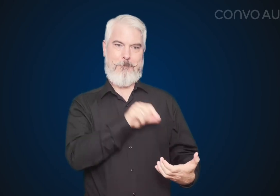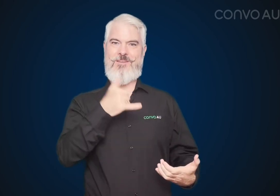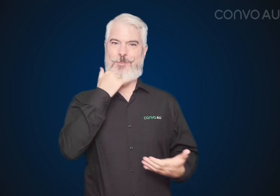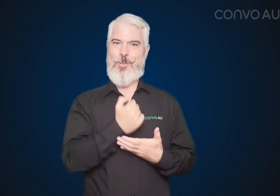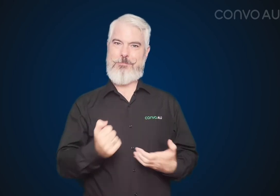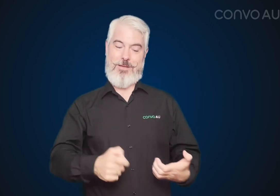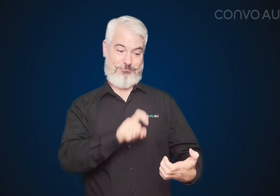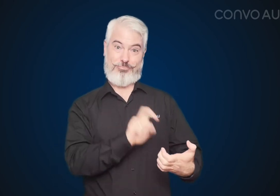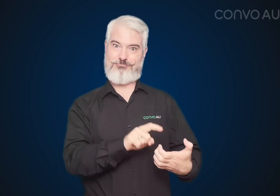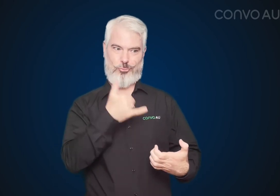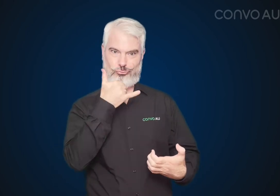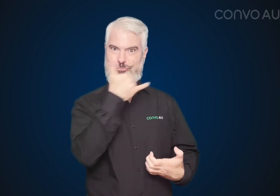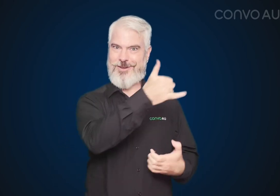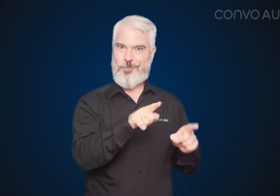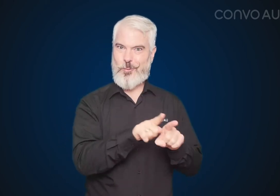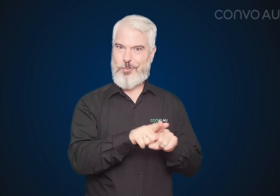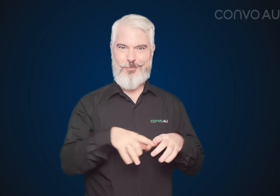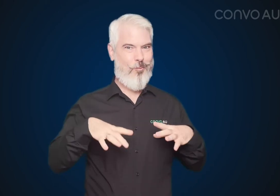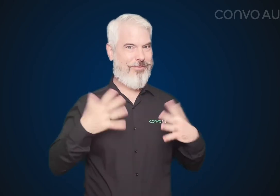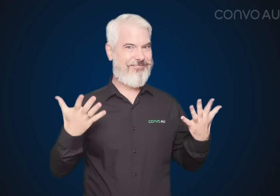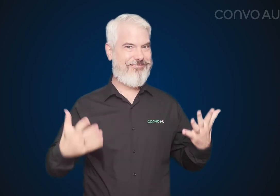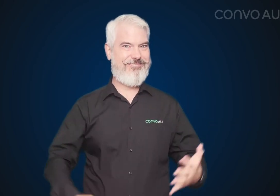and you can then tap on the entry and choose the phone number you want to call.